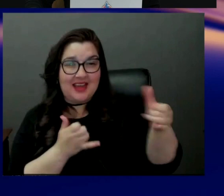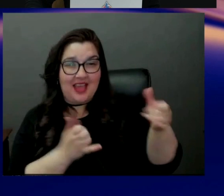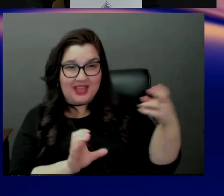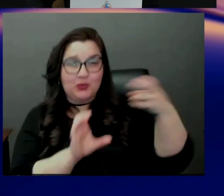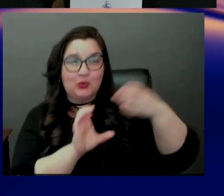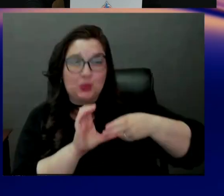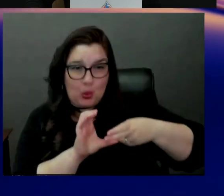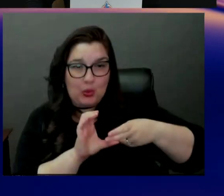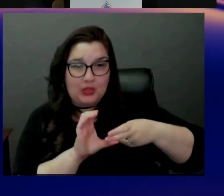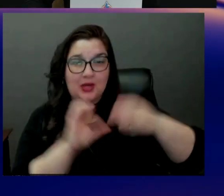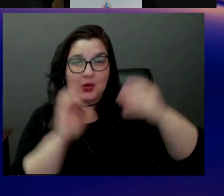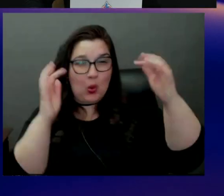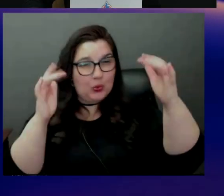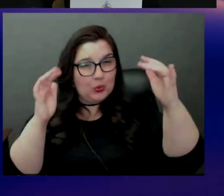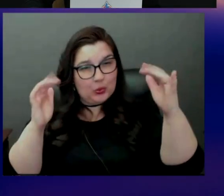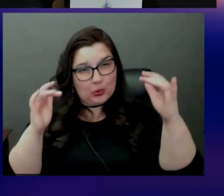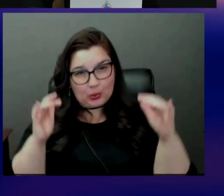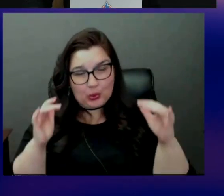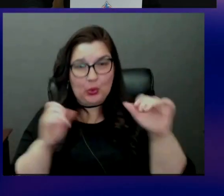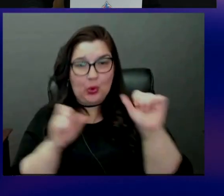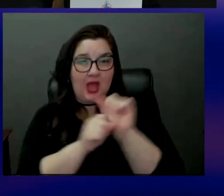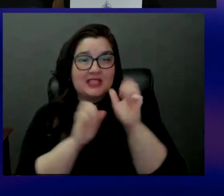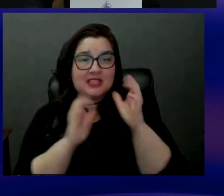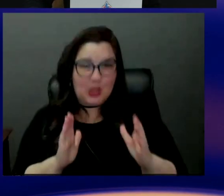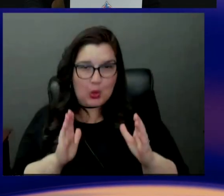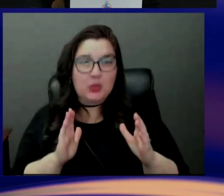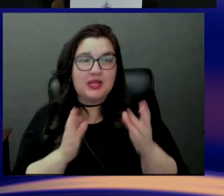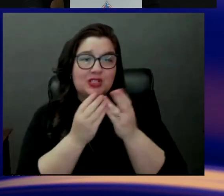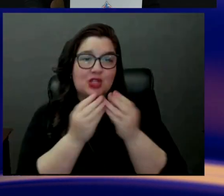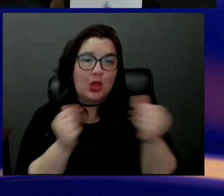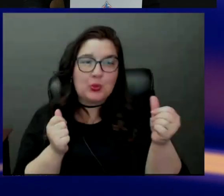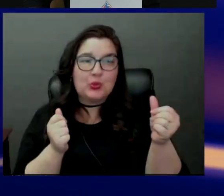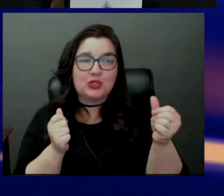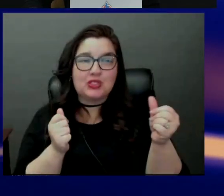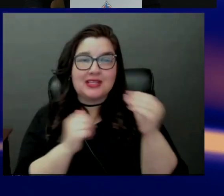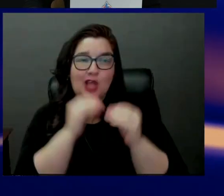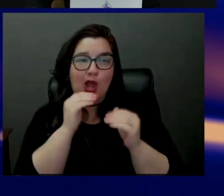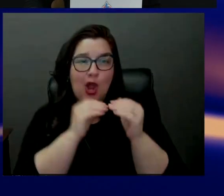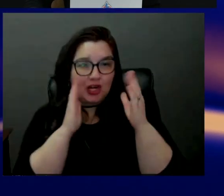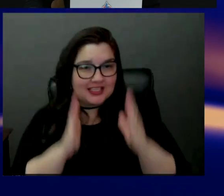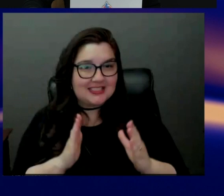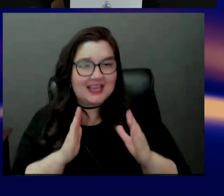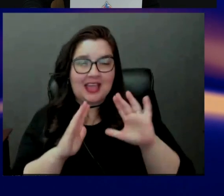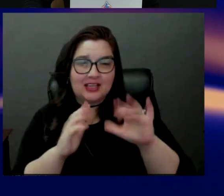and we have the associate solutions architect challenge. We have our SysOps Administrator challenge.